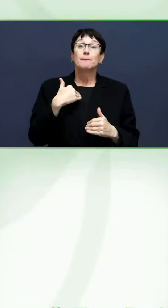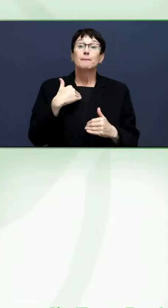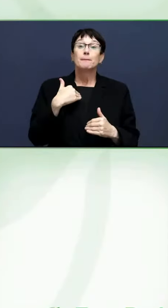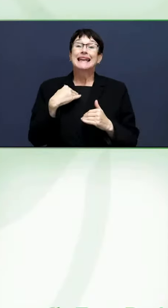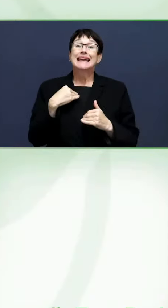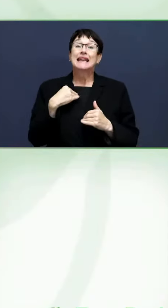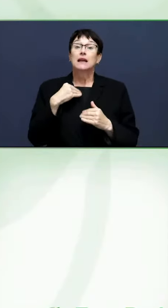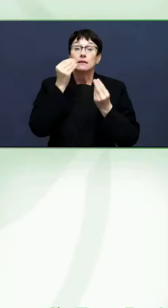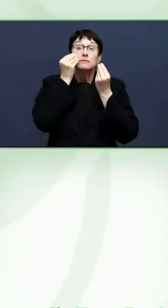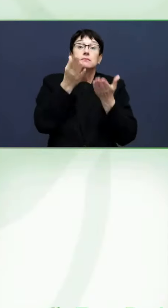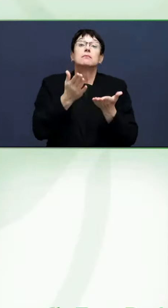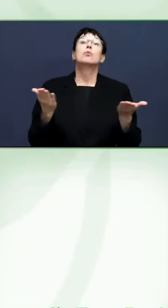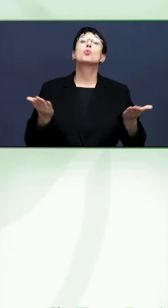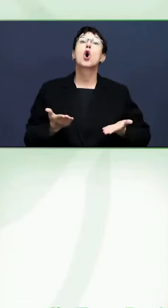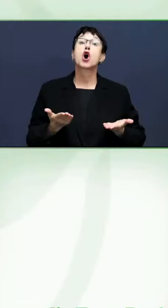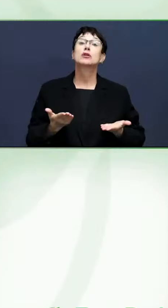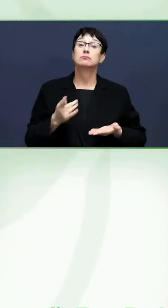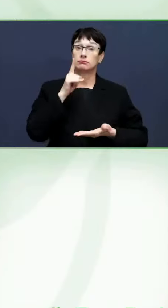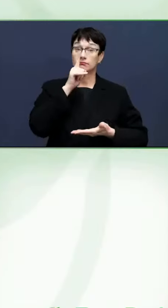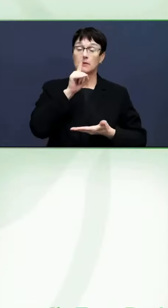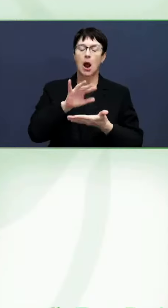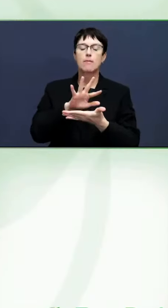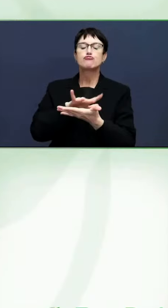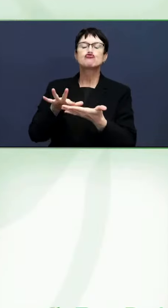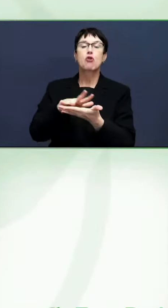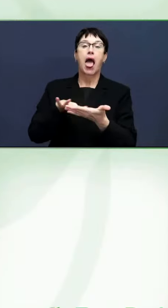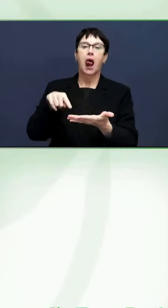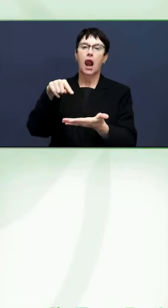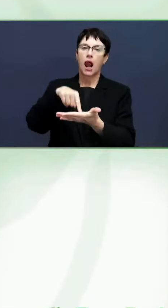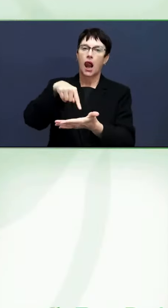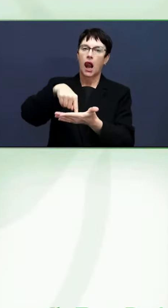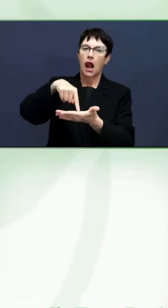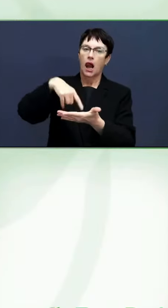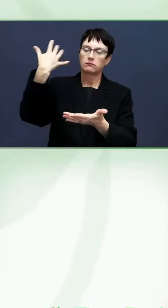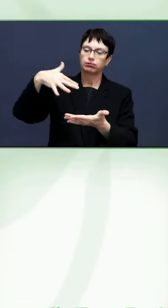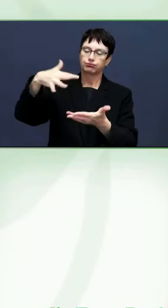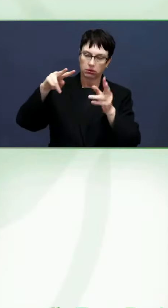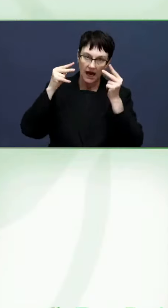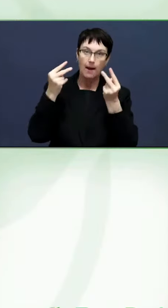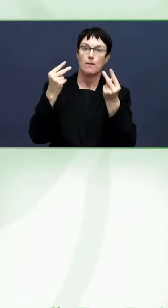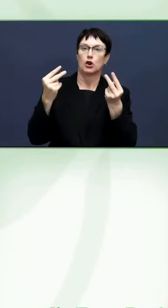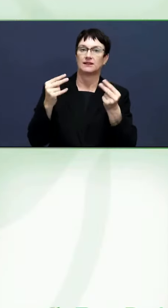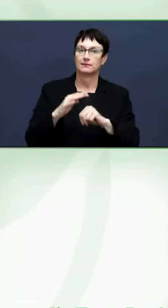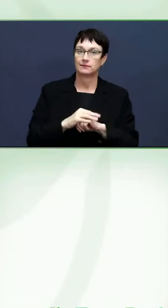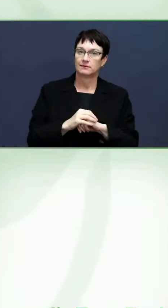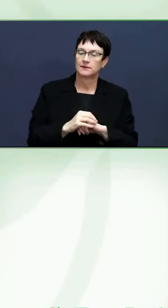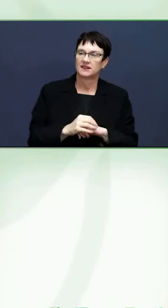But of course I have to elaborate. So I will start from there.